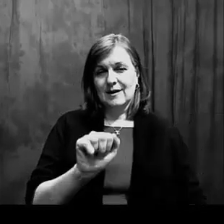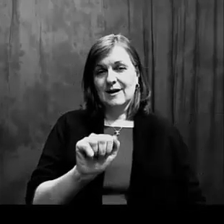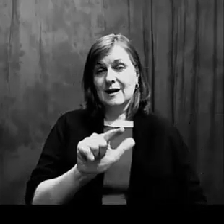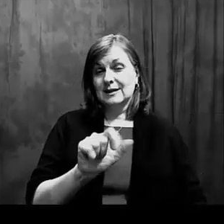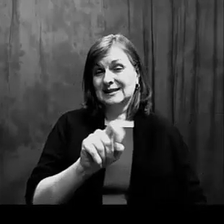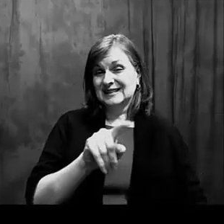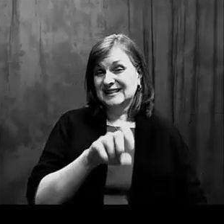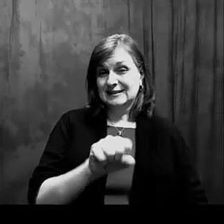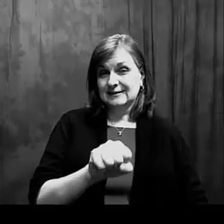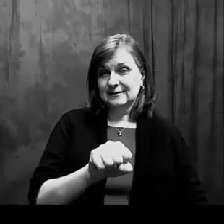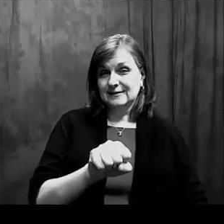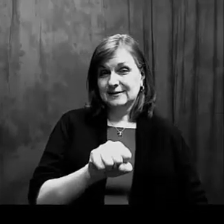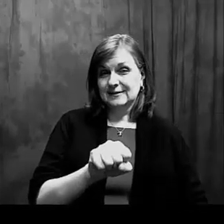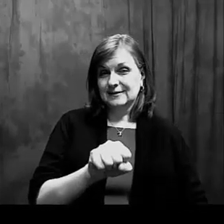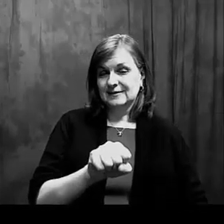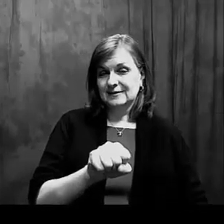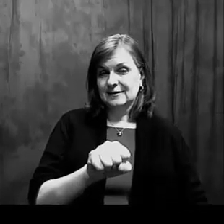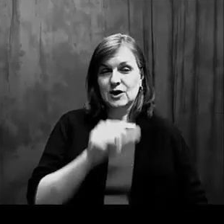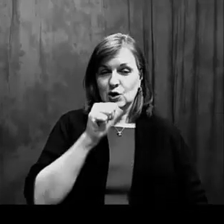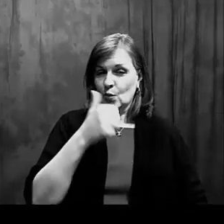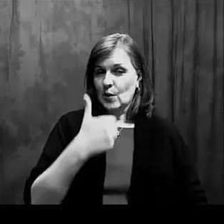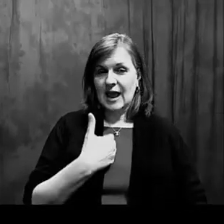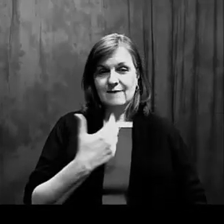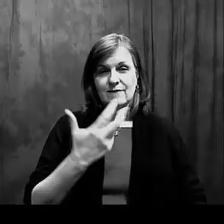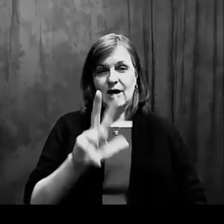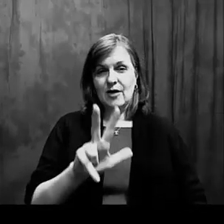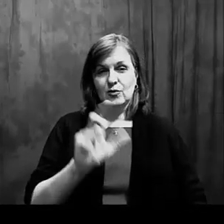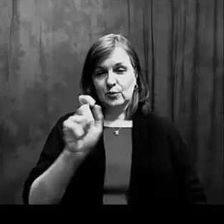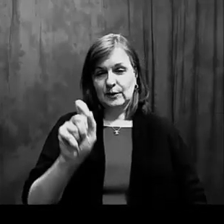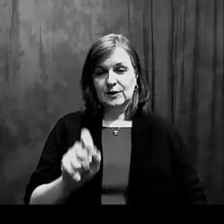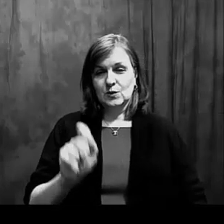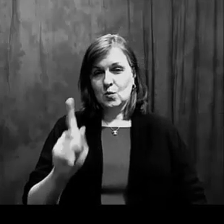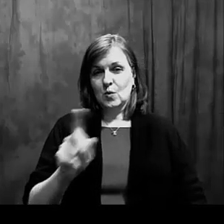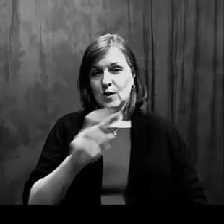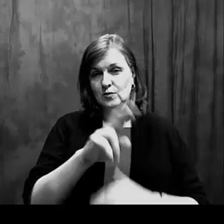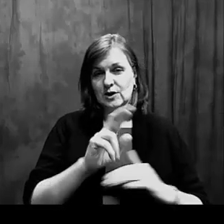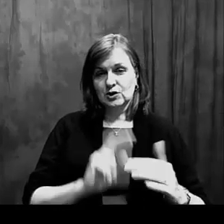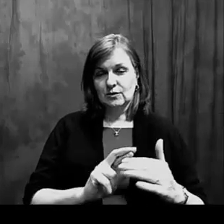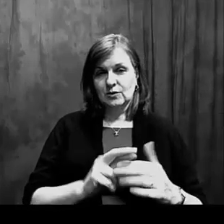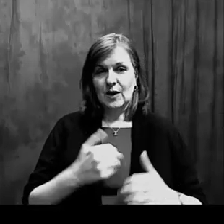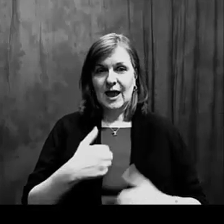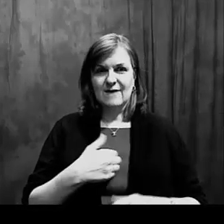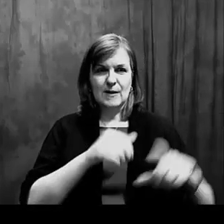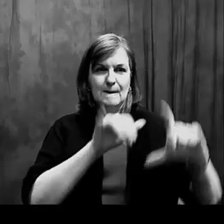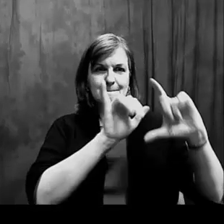what this actually means for our individuals